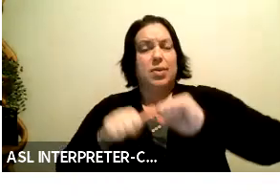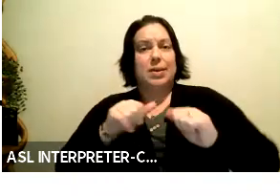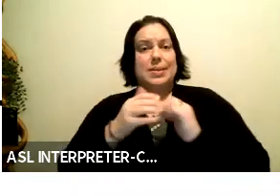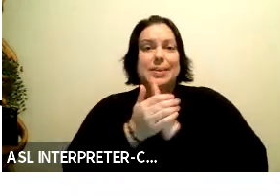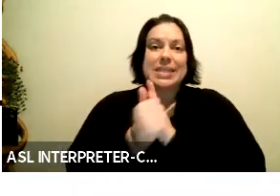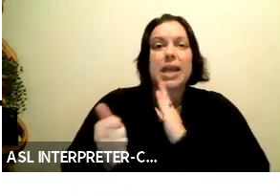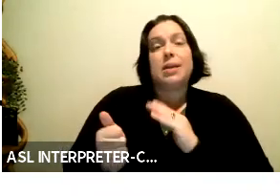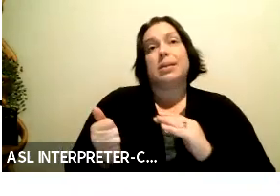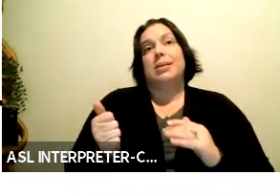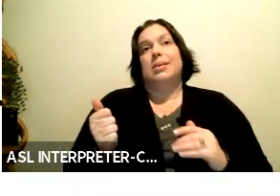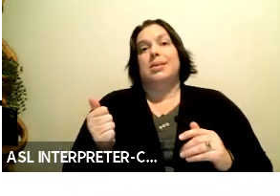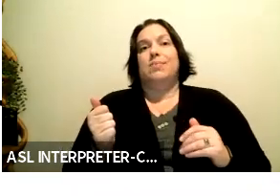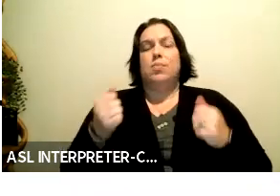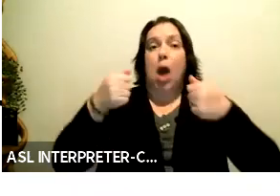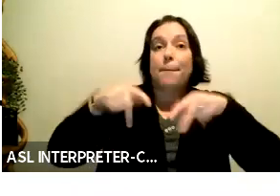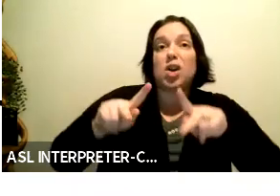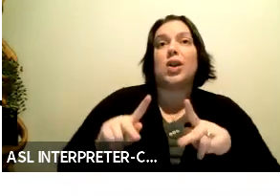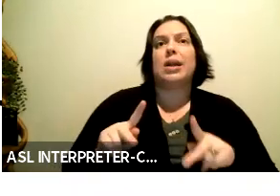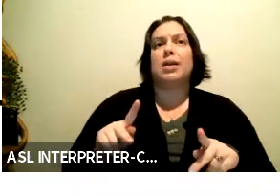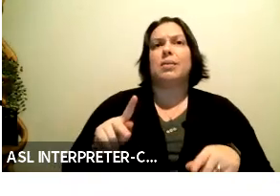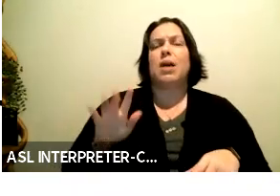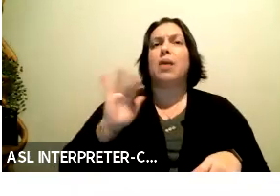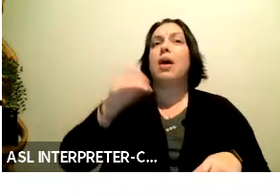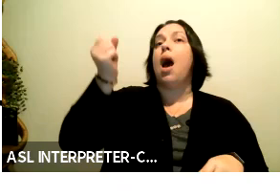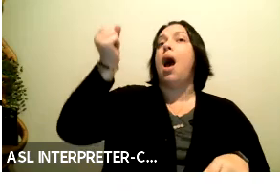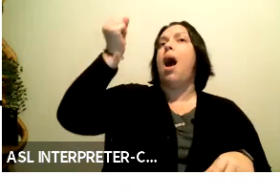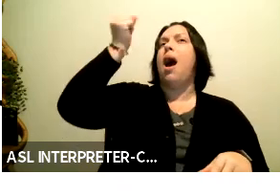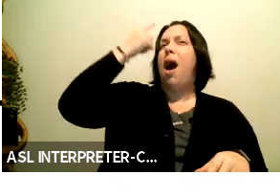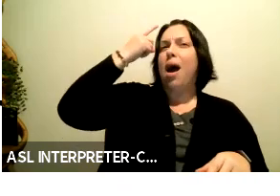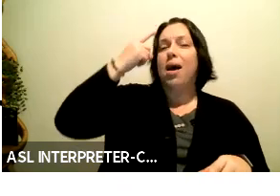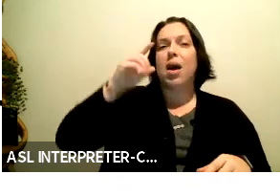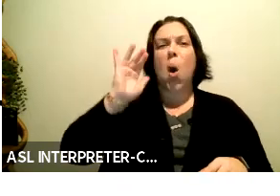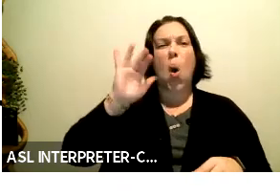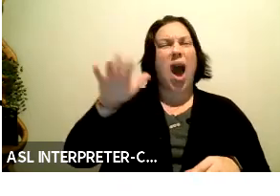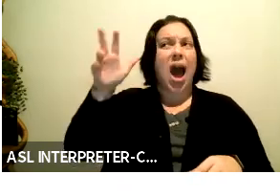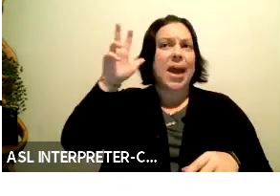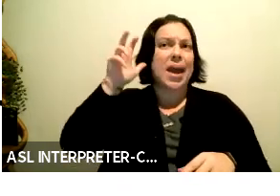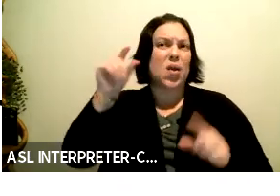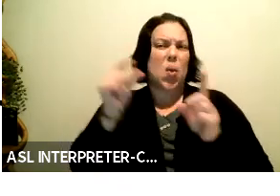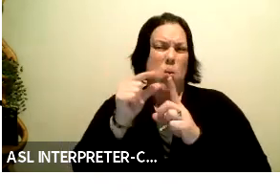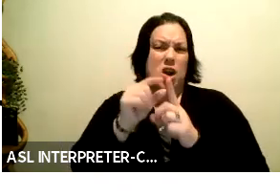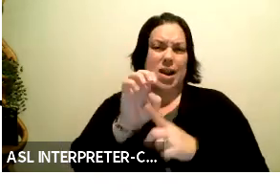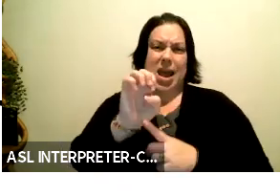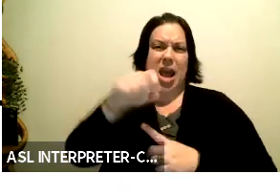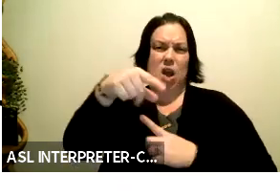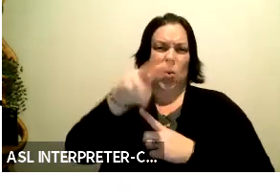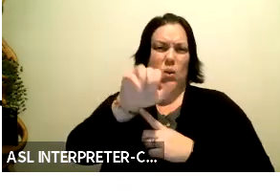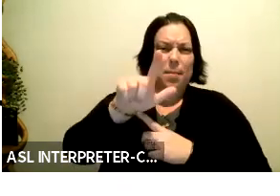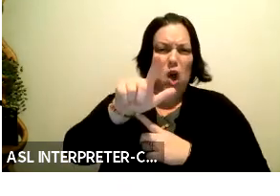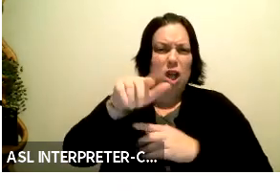and also know that, oh, when I hear the word "equitable access," this is good cue